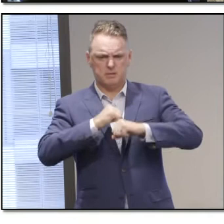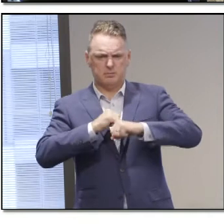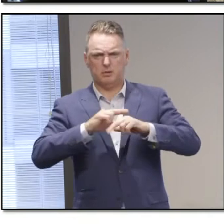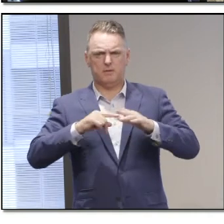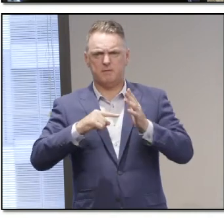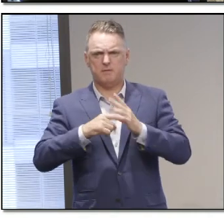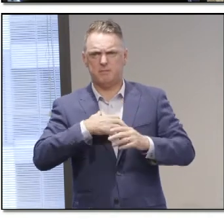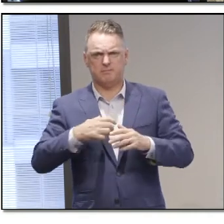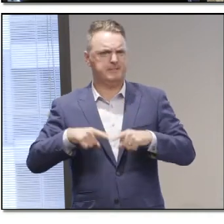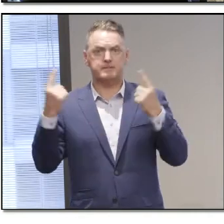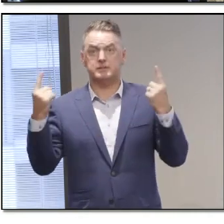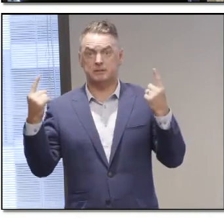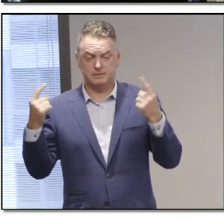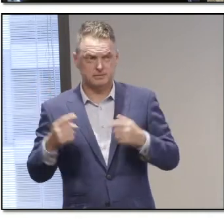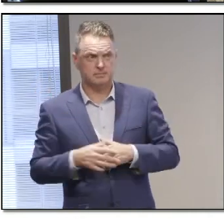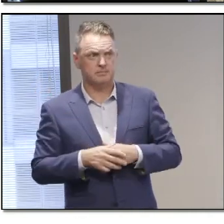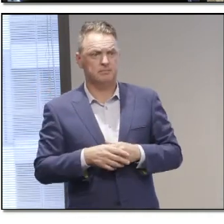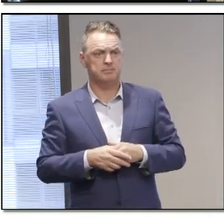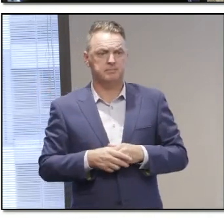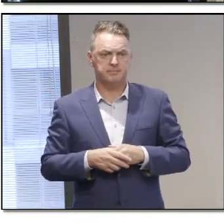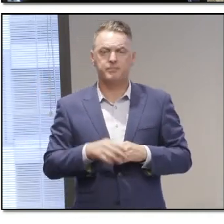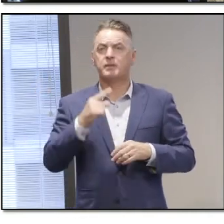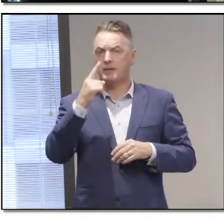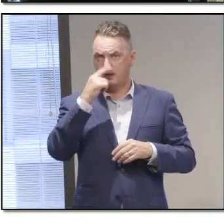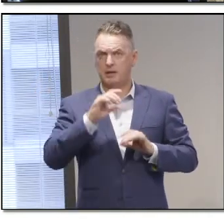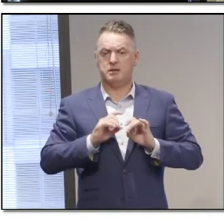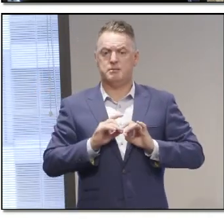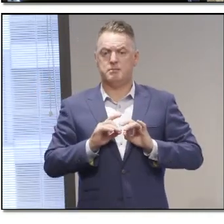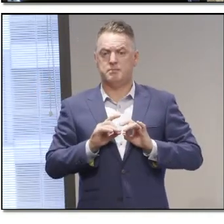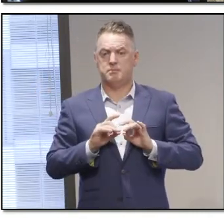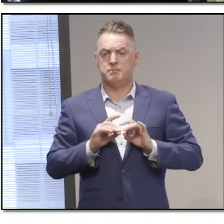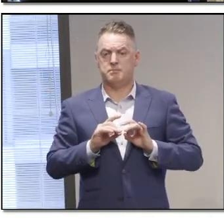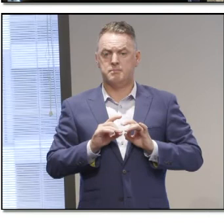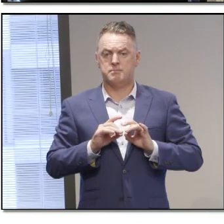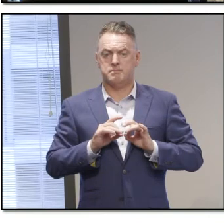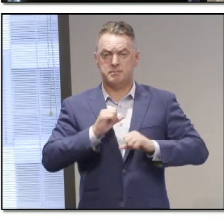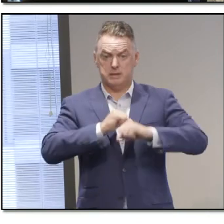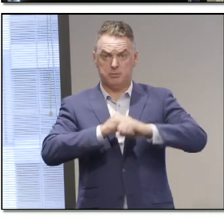differently. They can metabolize the fat to make it more inflammatory.